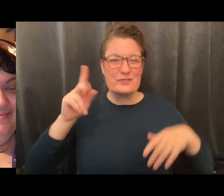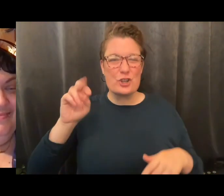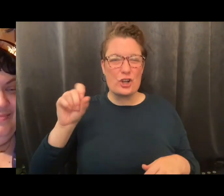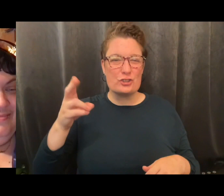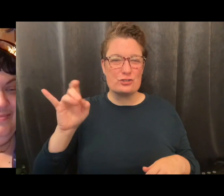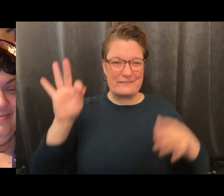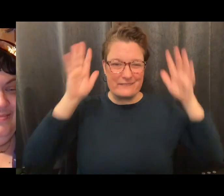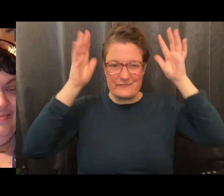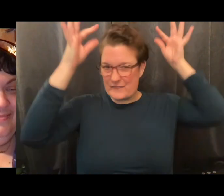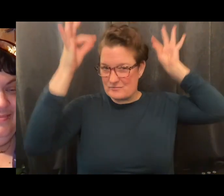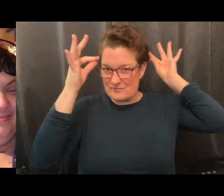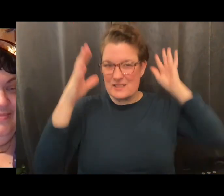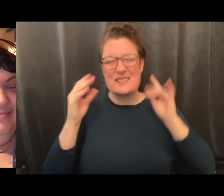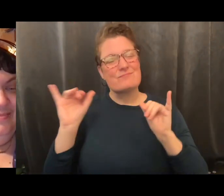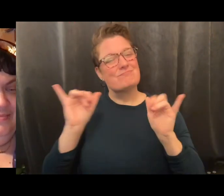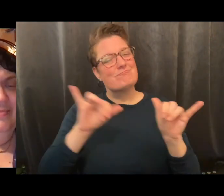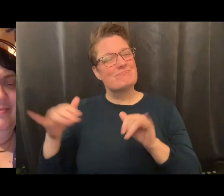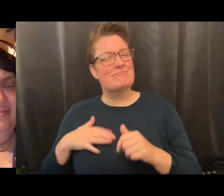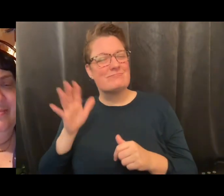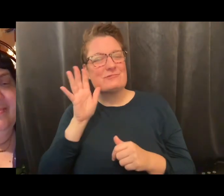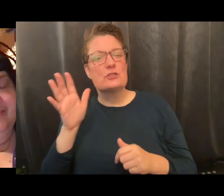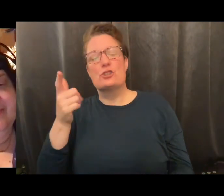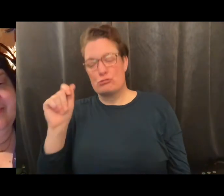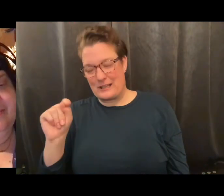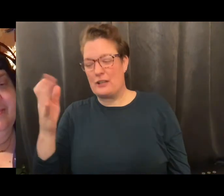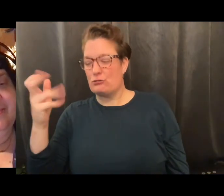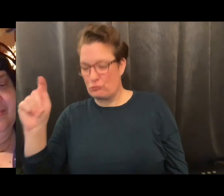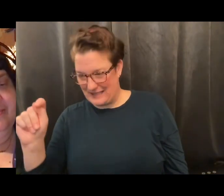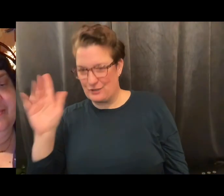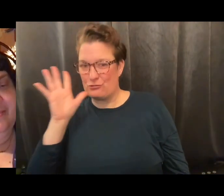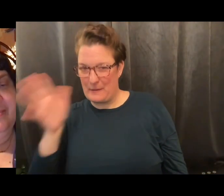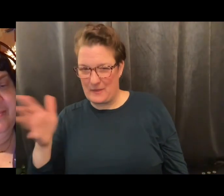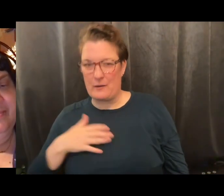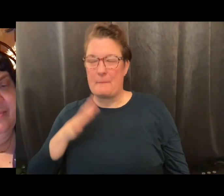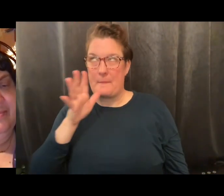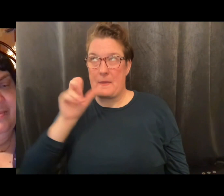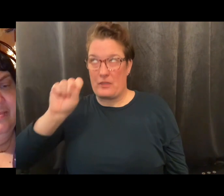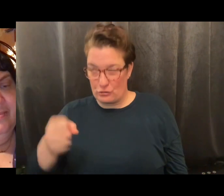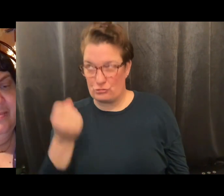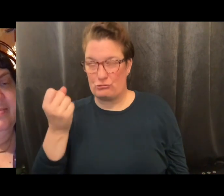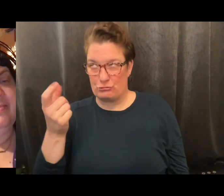great great grandmother, because it was my mother's great grandmother. Nomy: Wow. Melissa: So, Pearl.